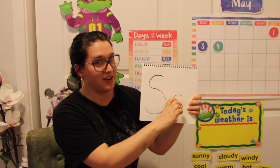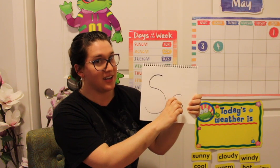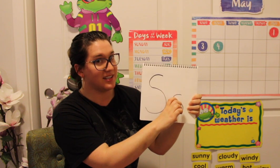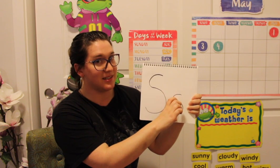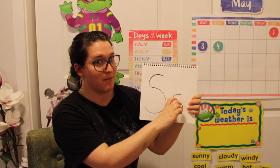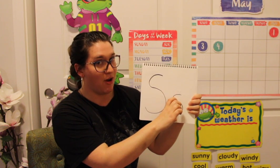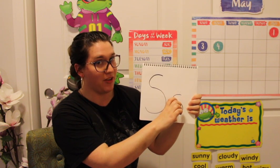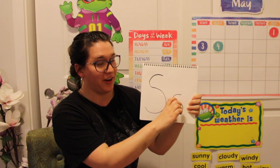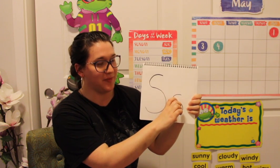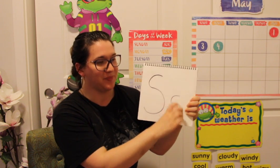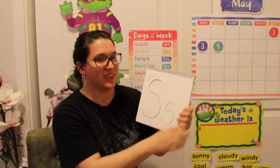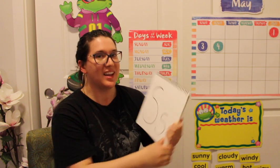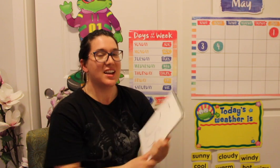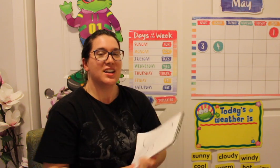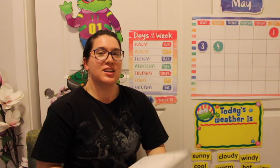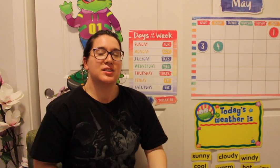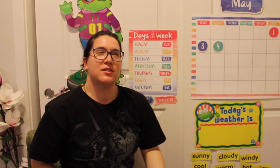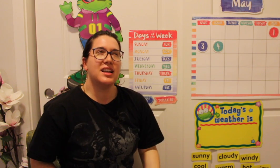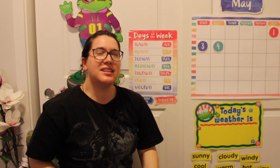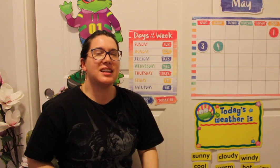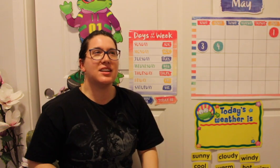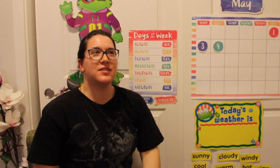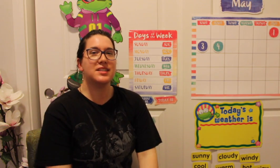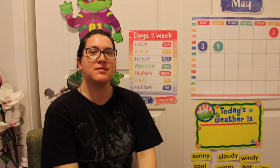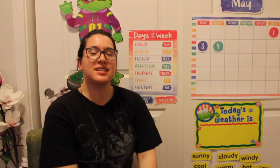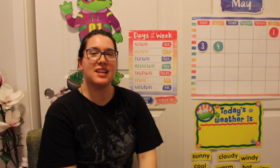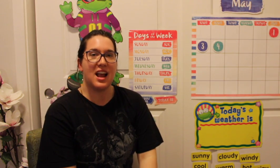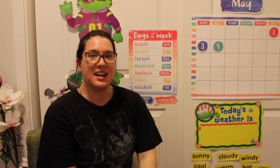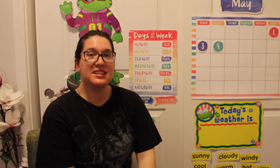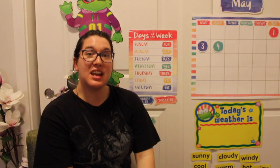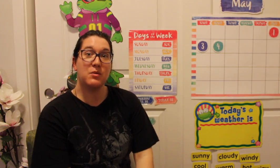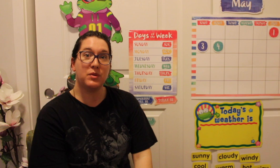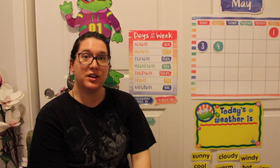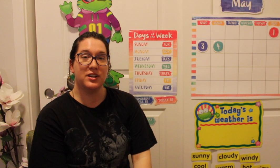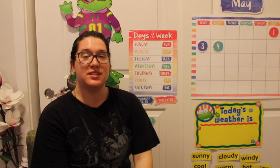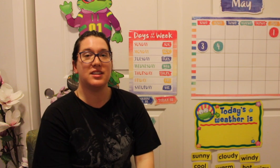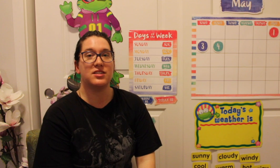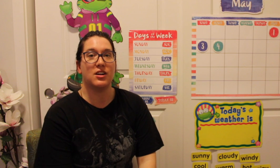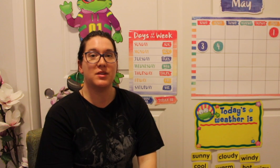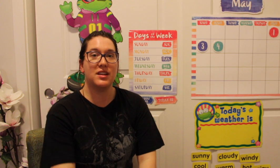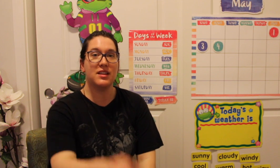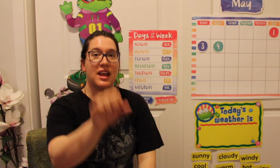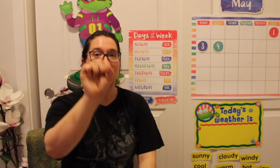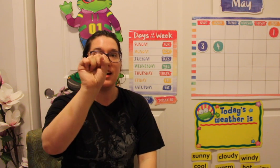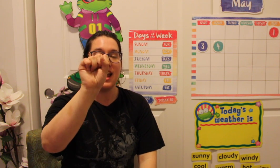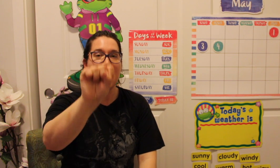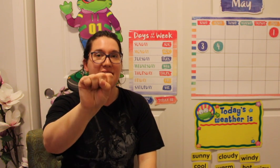is smaller so let's think of some signs and words that start with the letter "S"